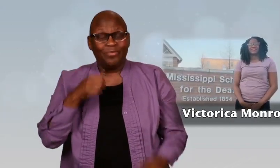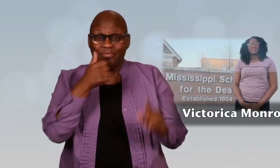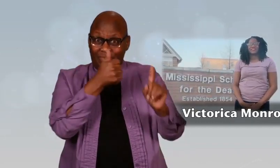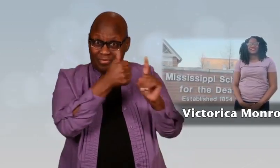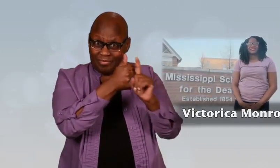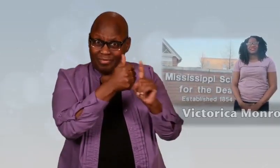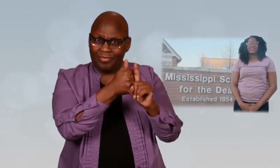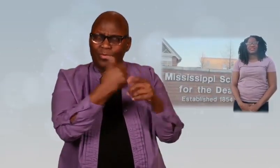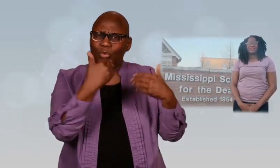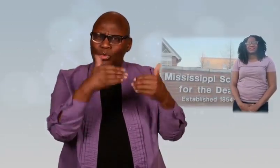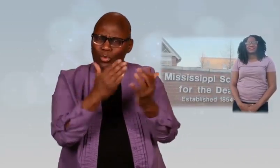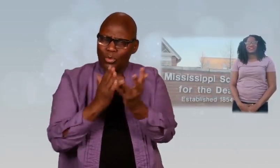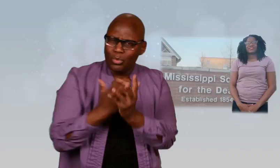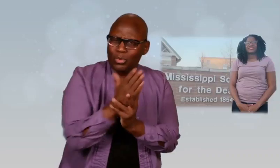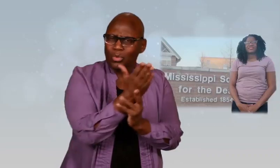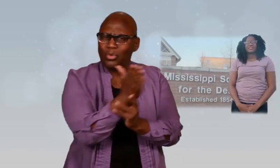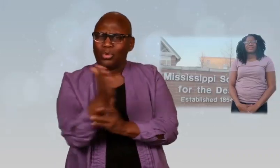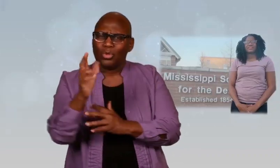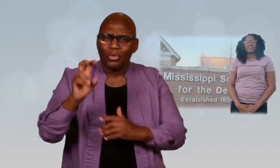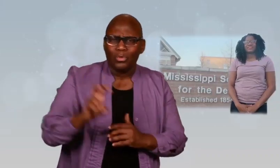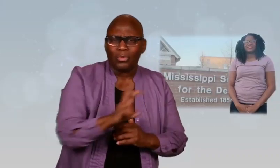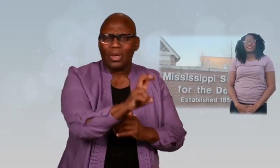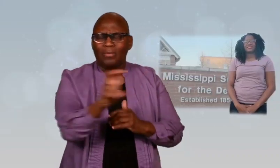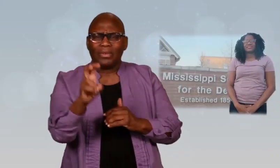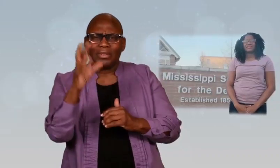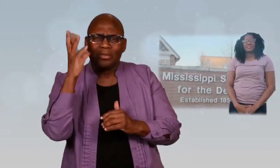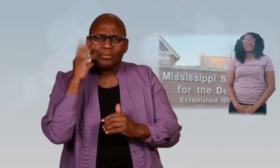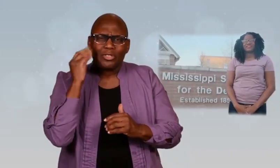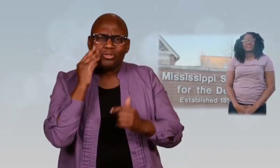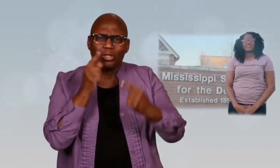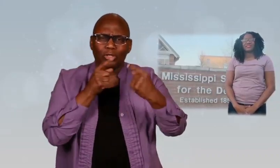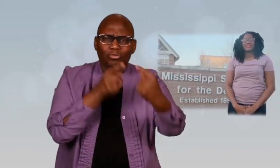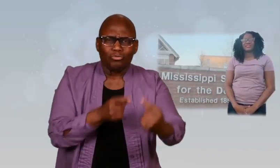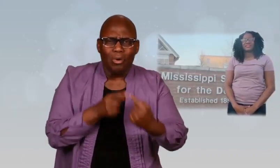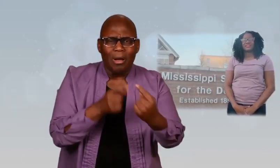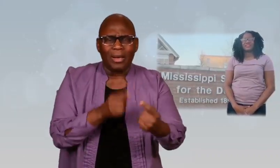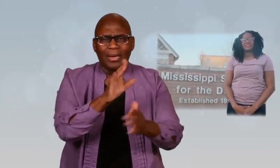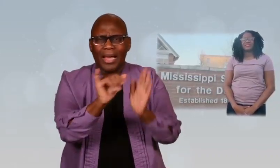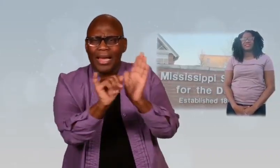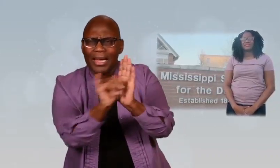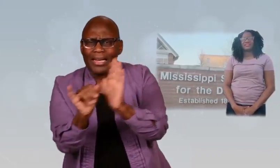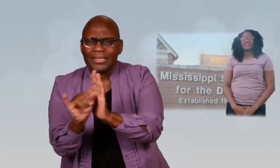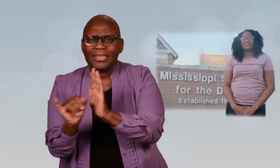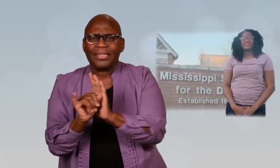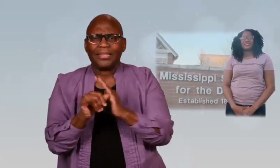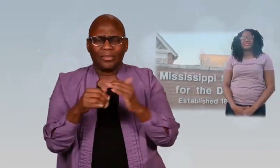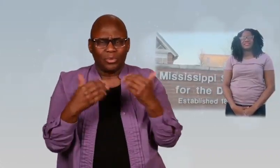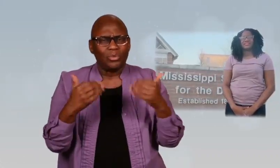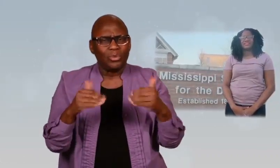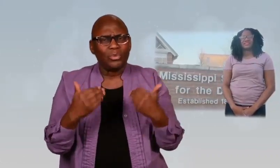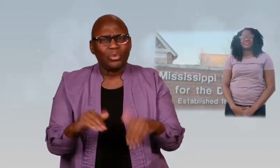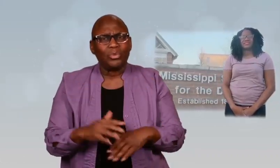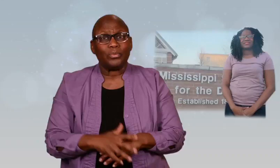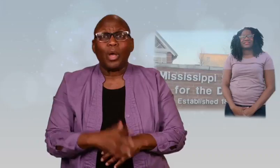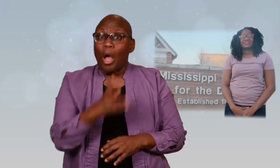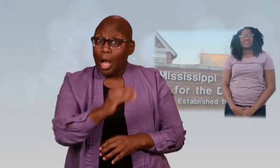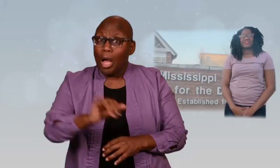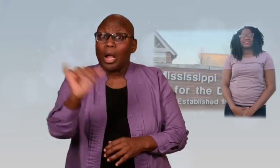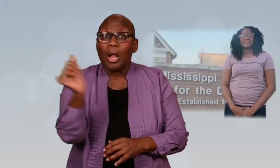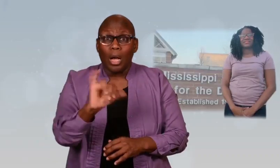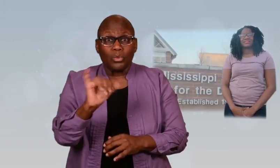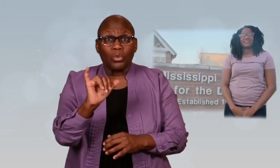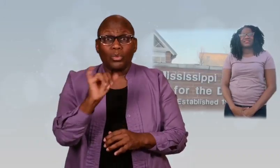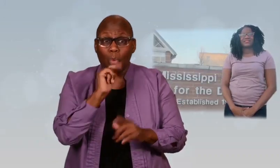We will be following her journey through the trials and frustrations and in discovering her identity.